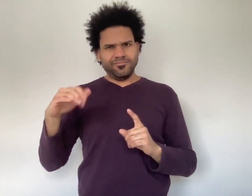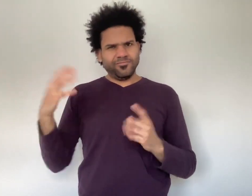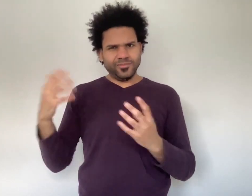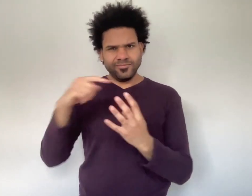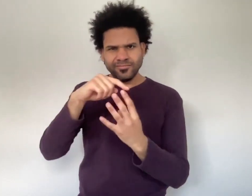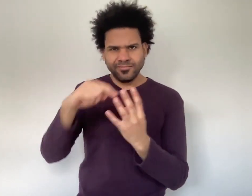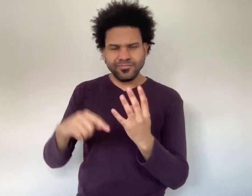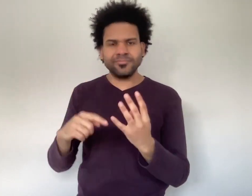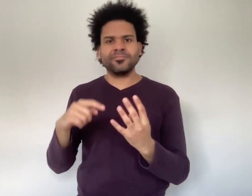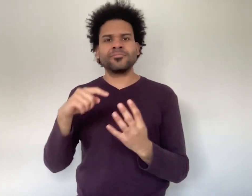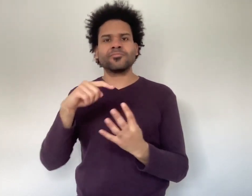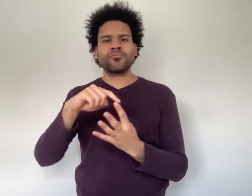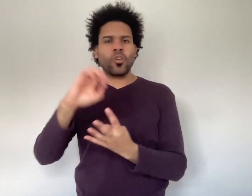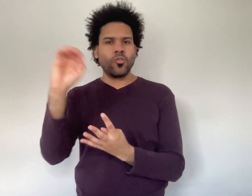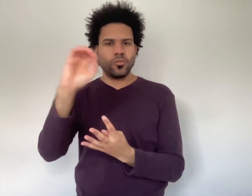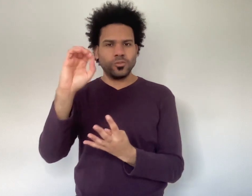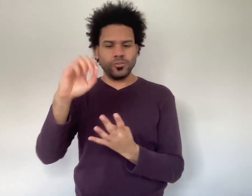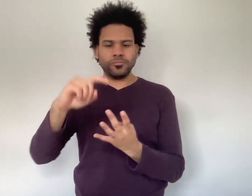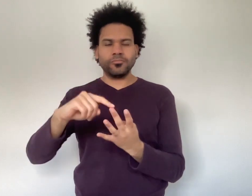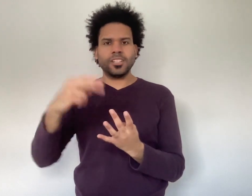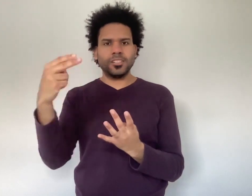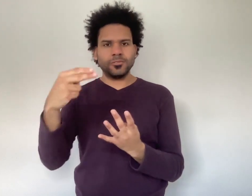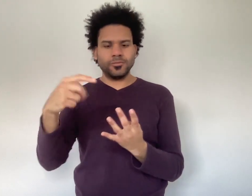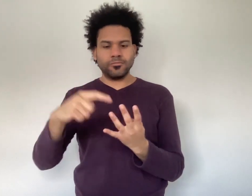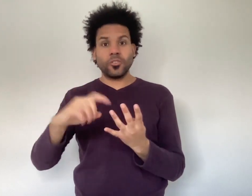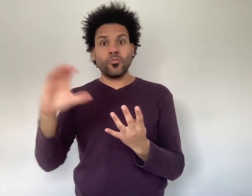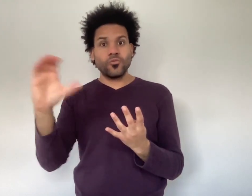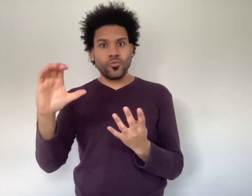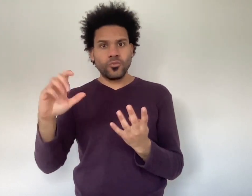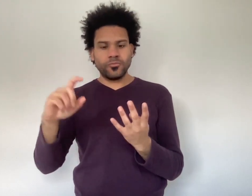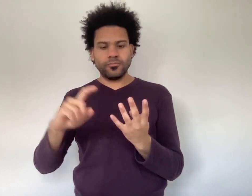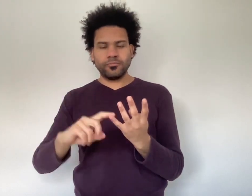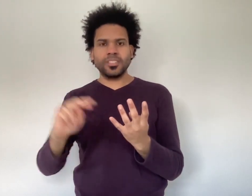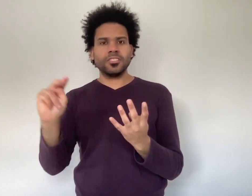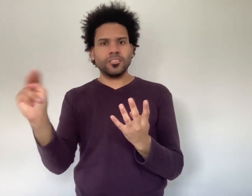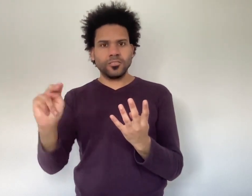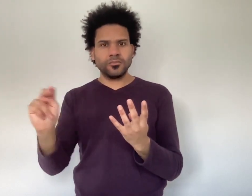These elements are oxygen, hydrogen, carbon, and nitrogen.